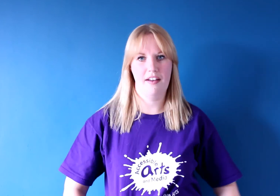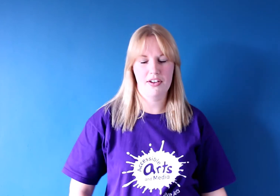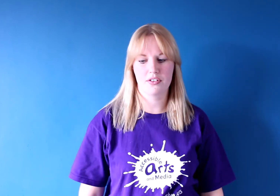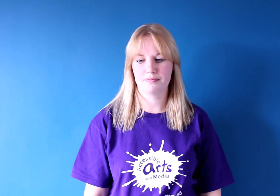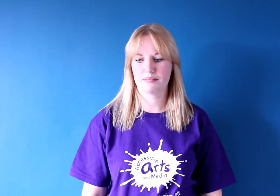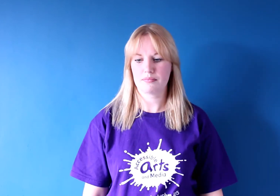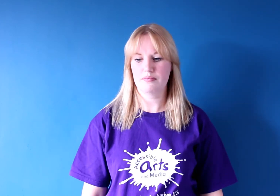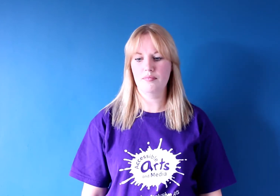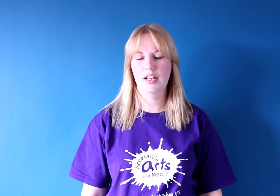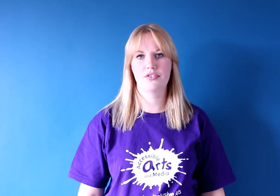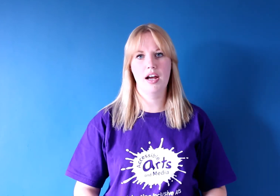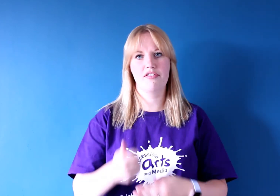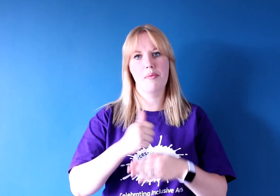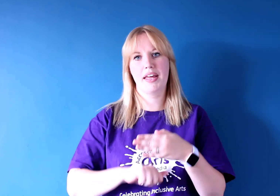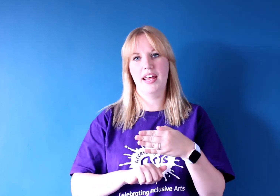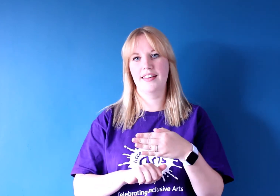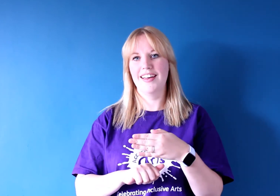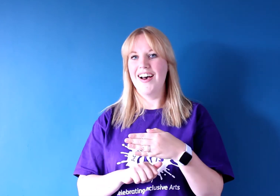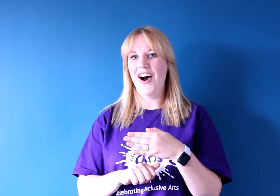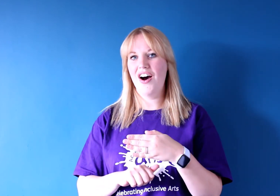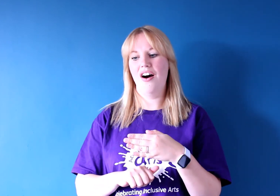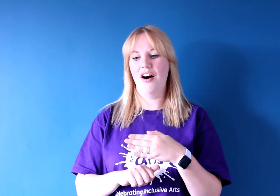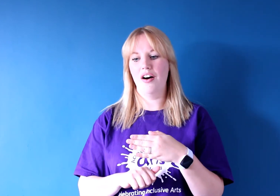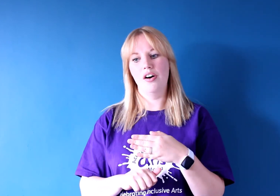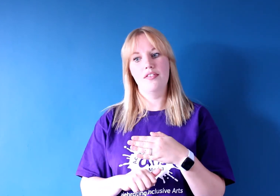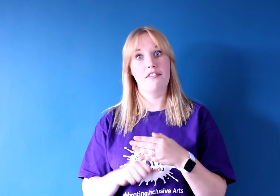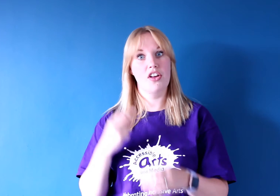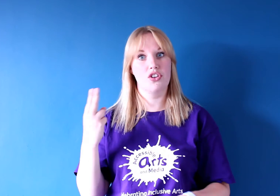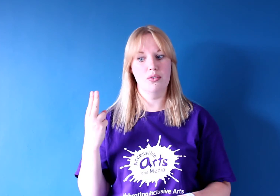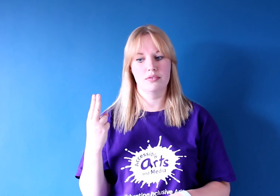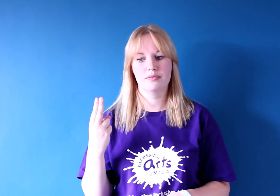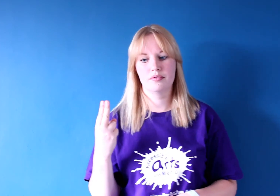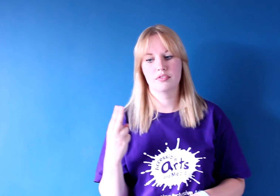Very good. Let’s try from the beginning of verse two.